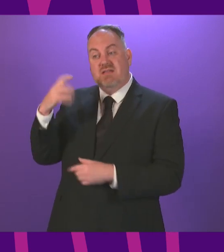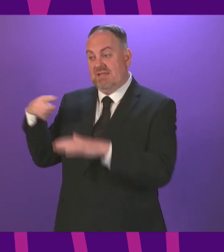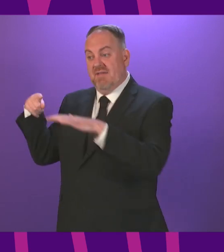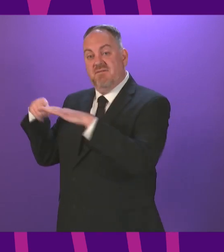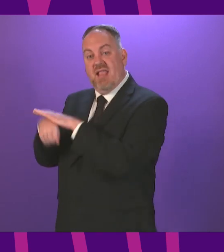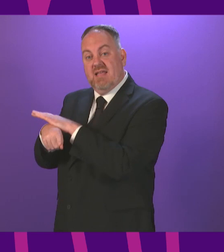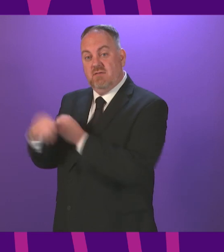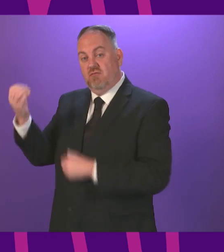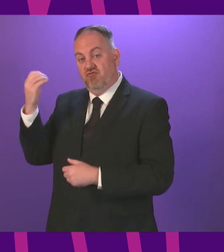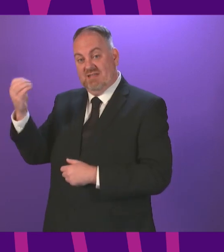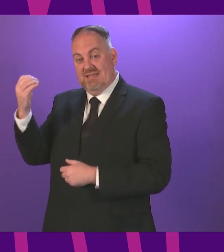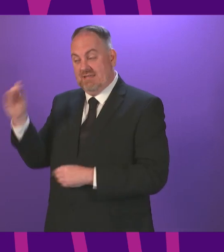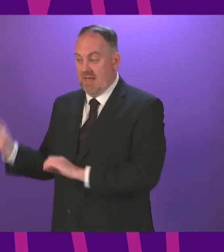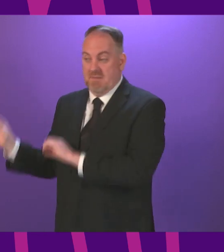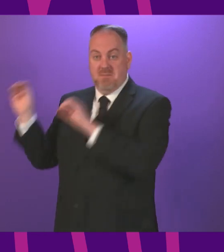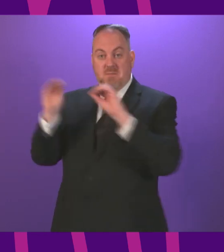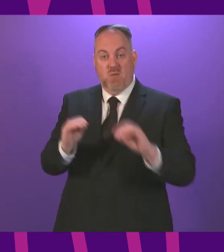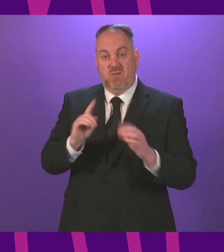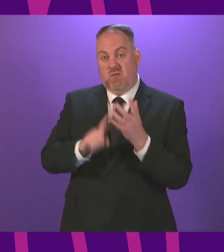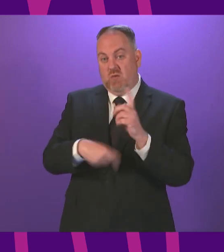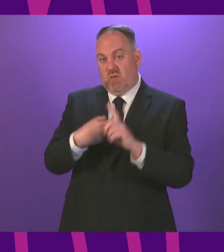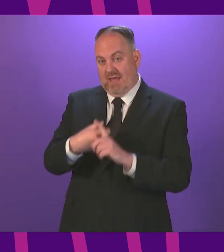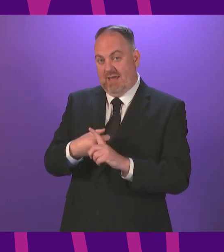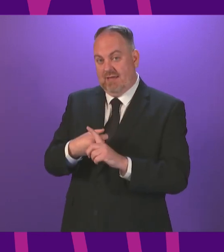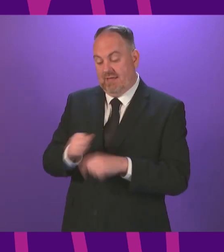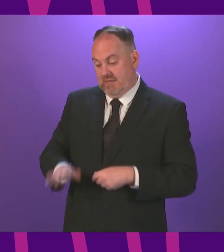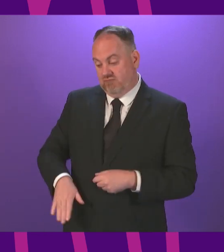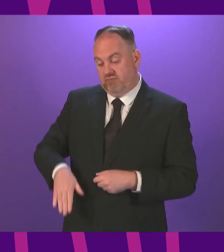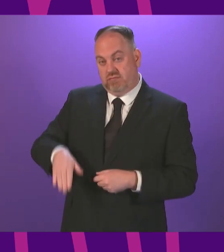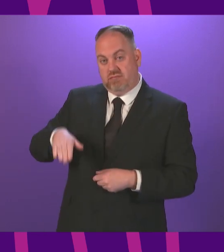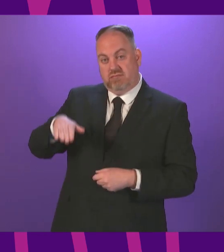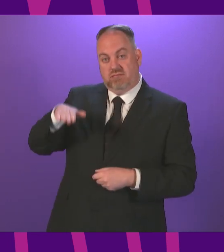and his time here shaped the man that he would become. His relationship with Scotland endured and